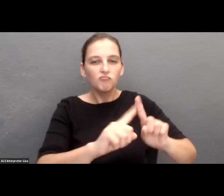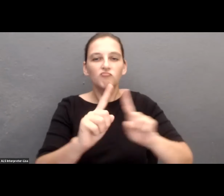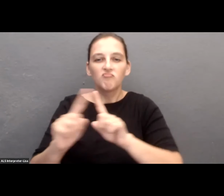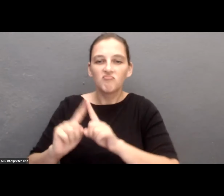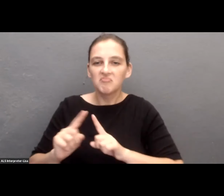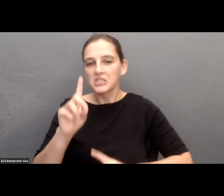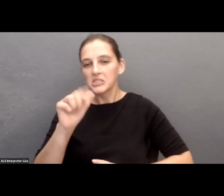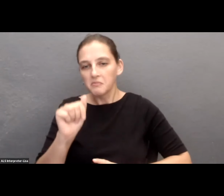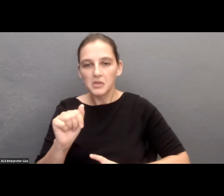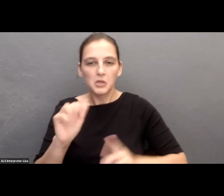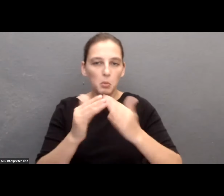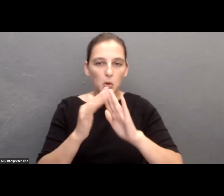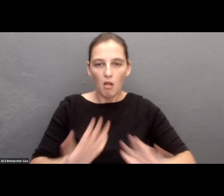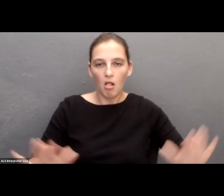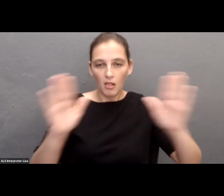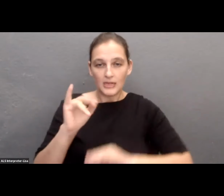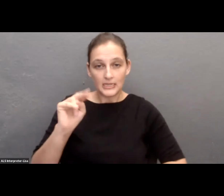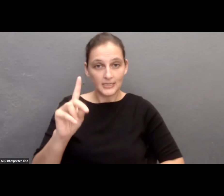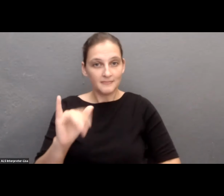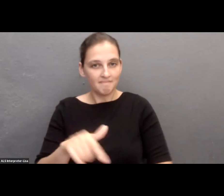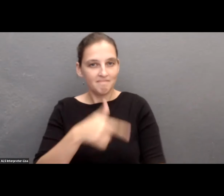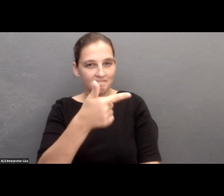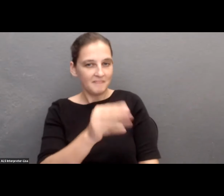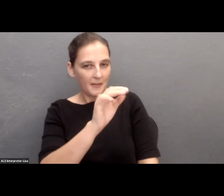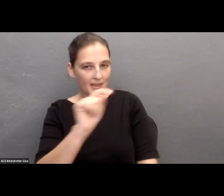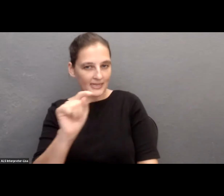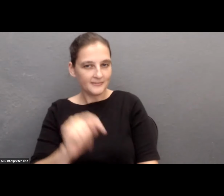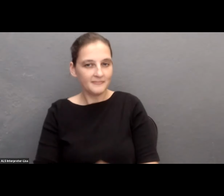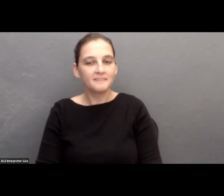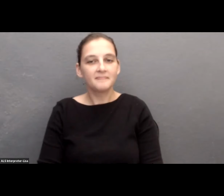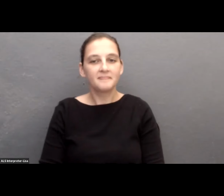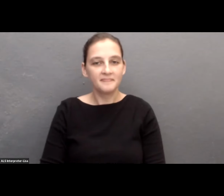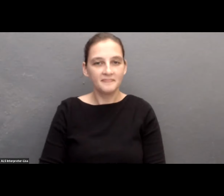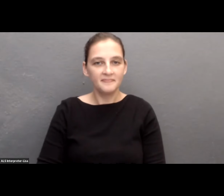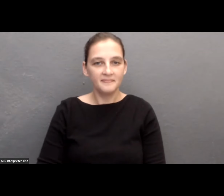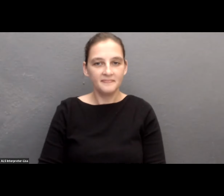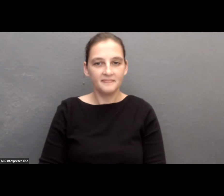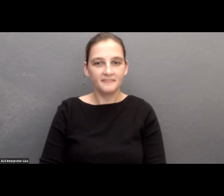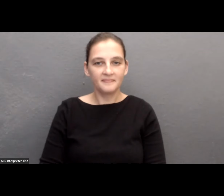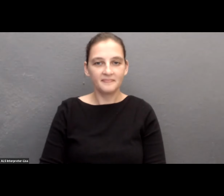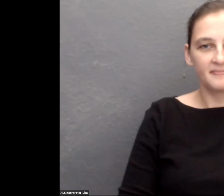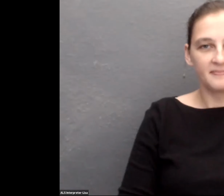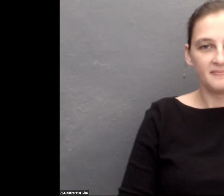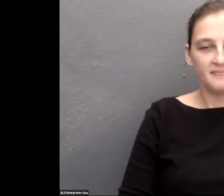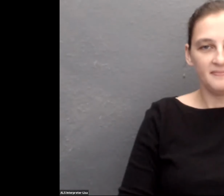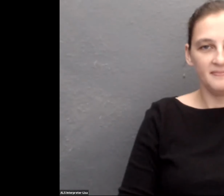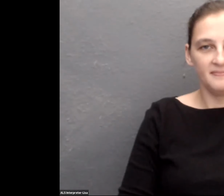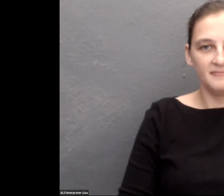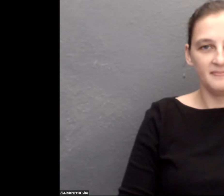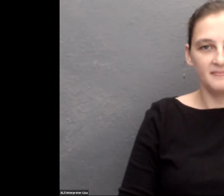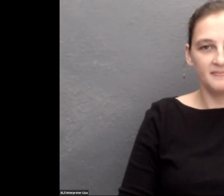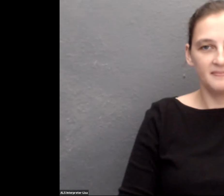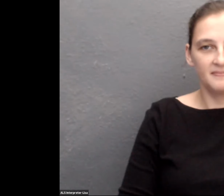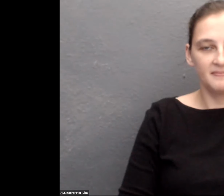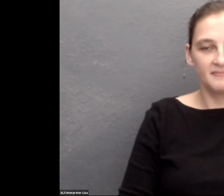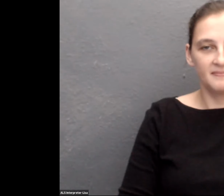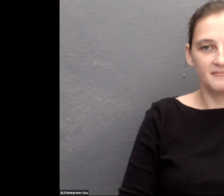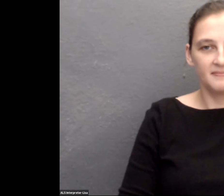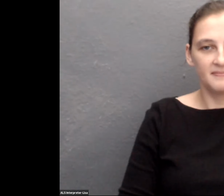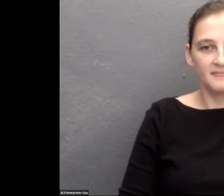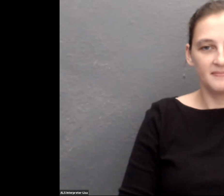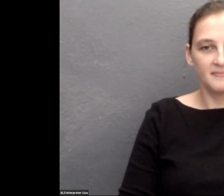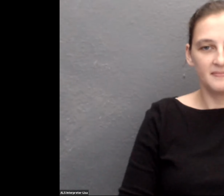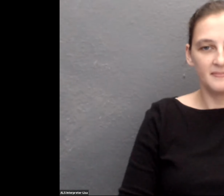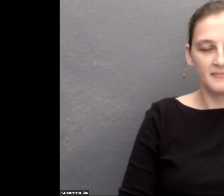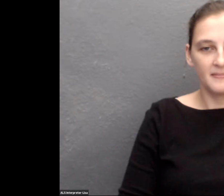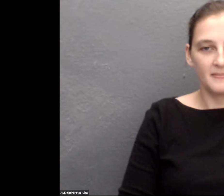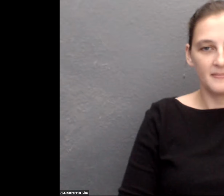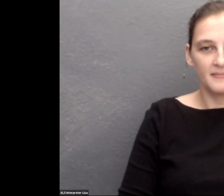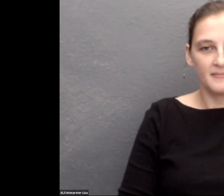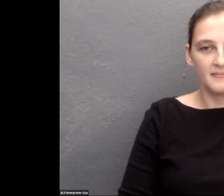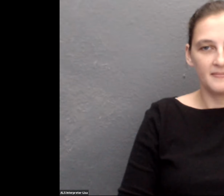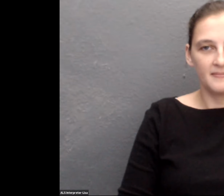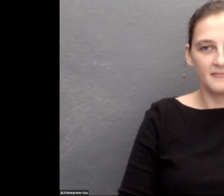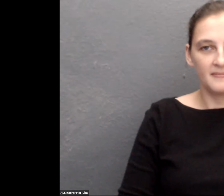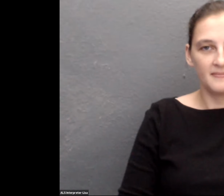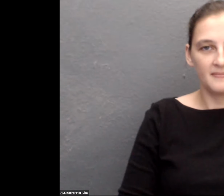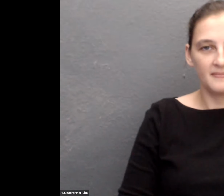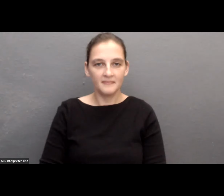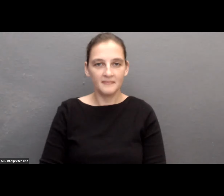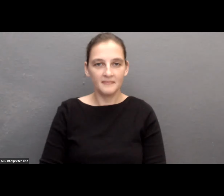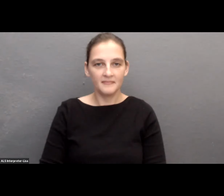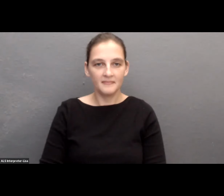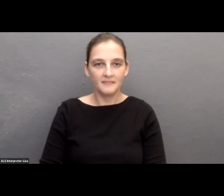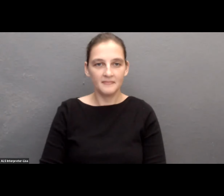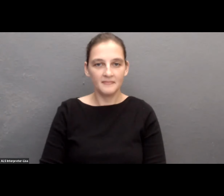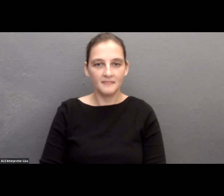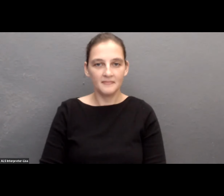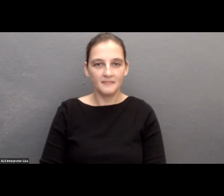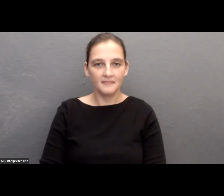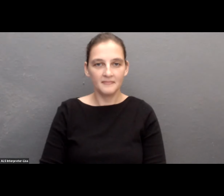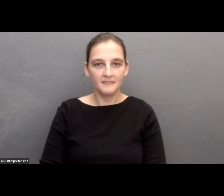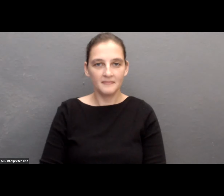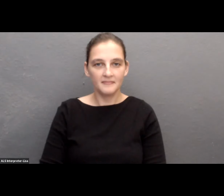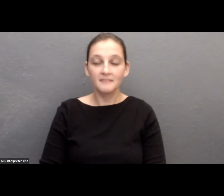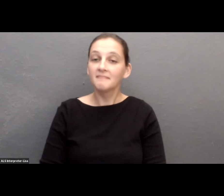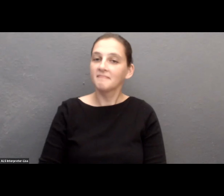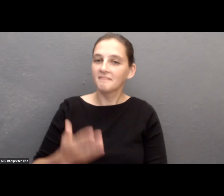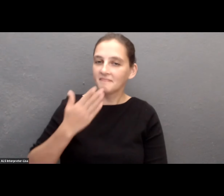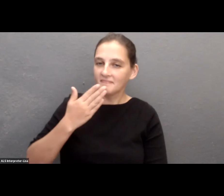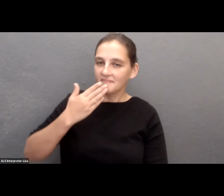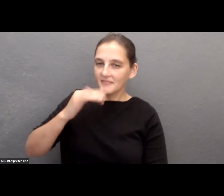Matt, I will turn it over to you. Matt Norris: Thanks Jae Chul for the update